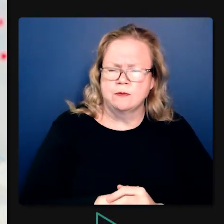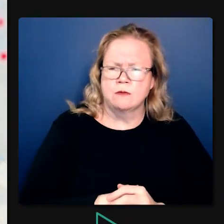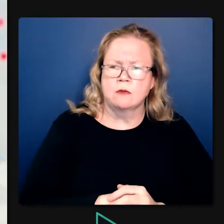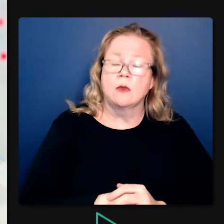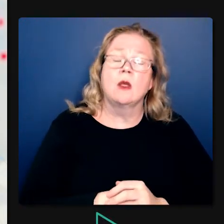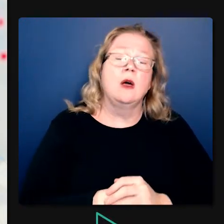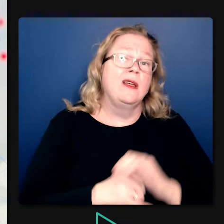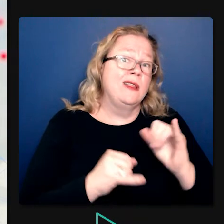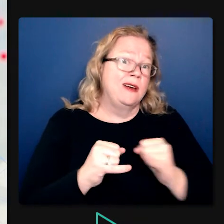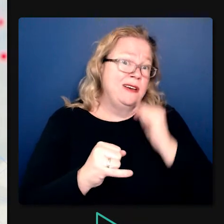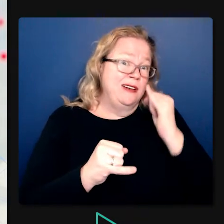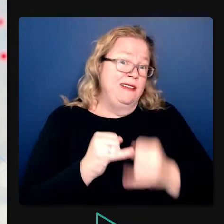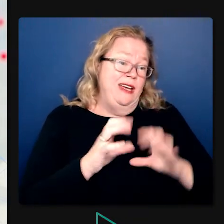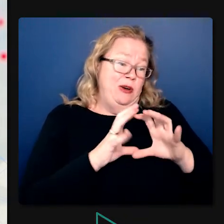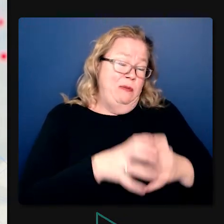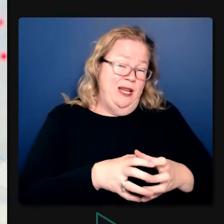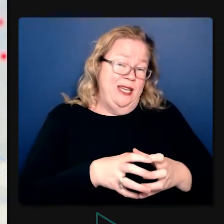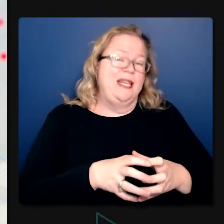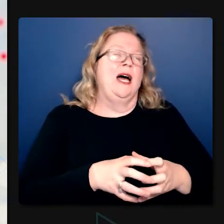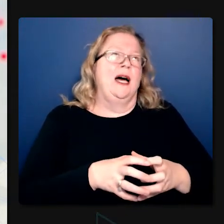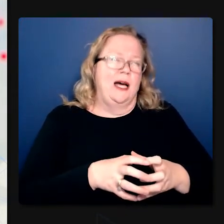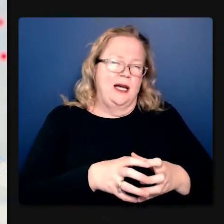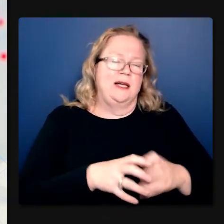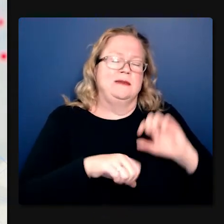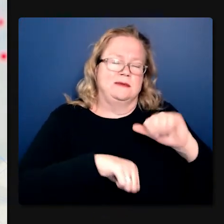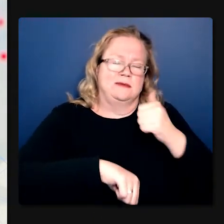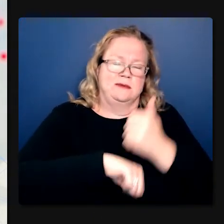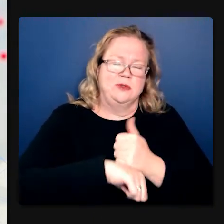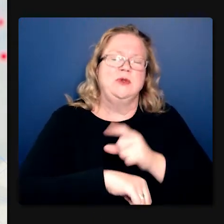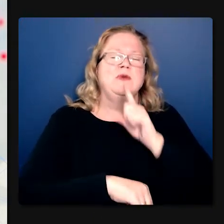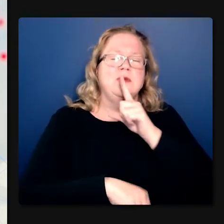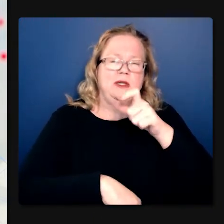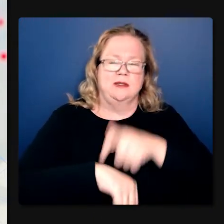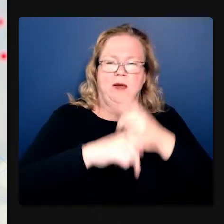And the final bucket is augmenting real-time calculations.